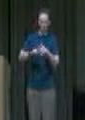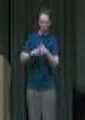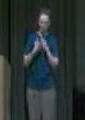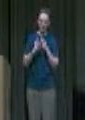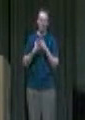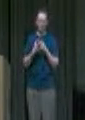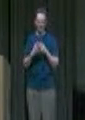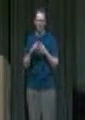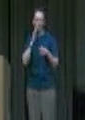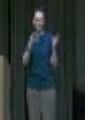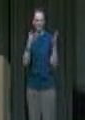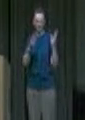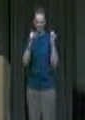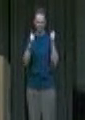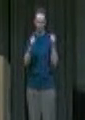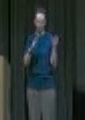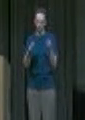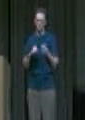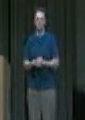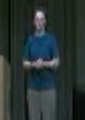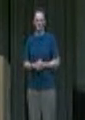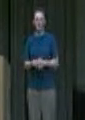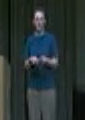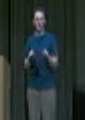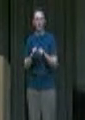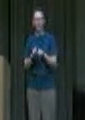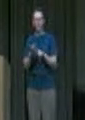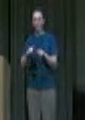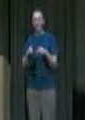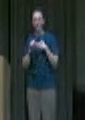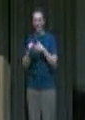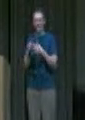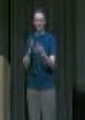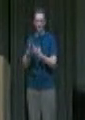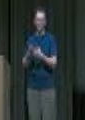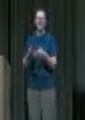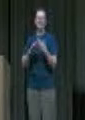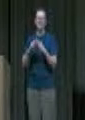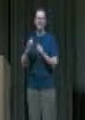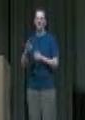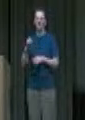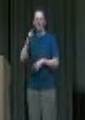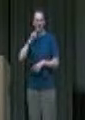uh it'll be complete and uh that is also being led by the City of Akron through uh Great Lakes